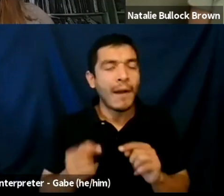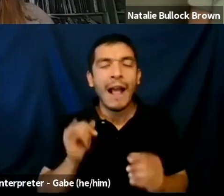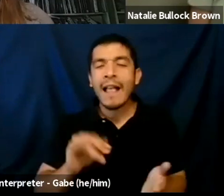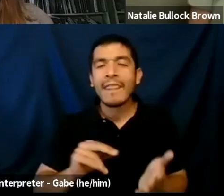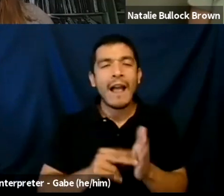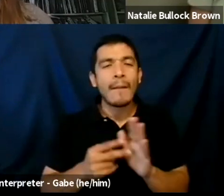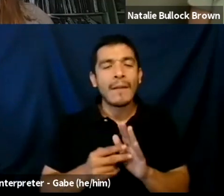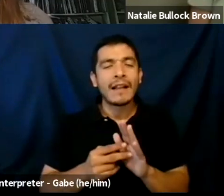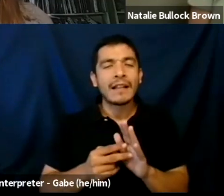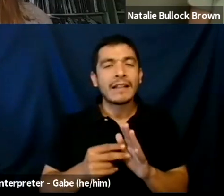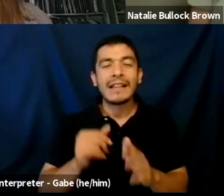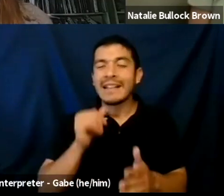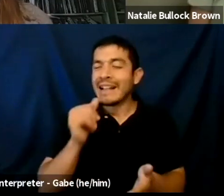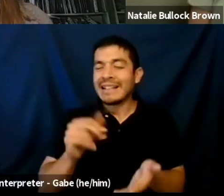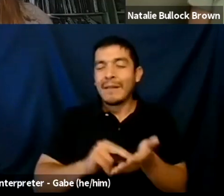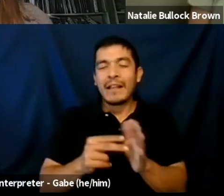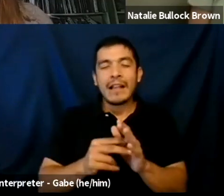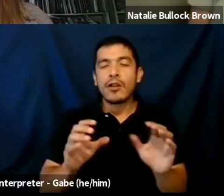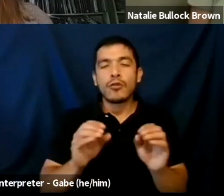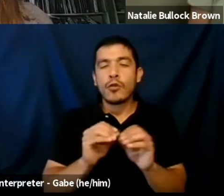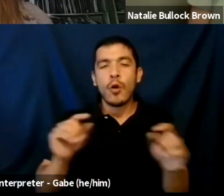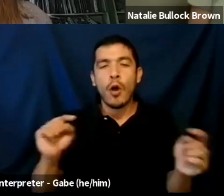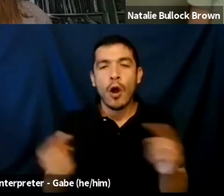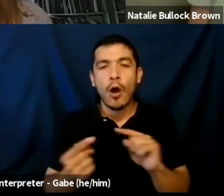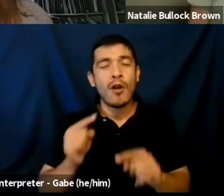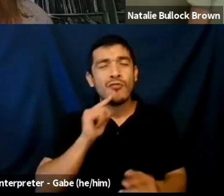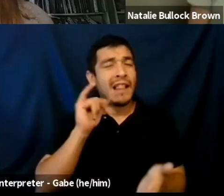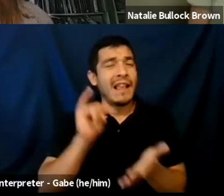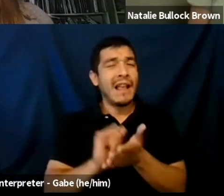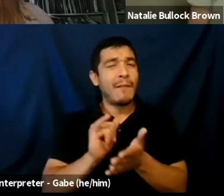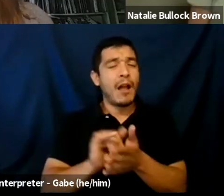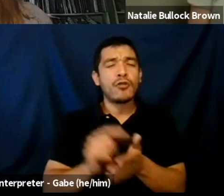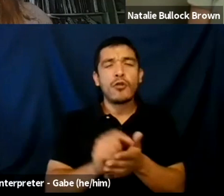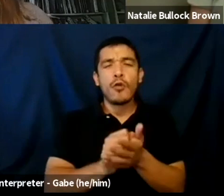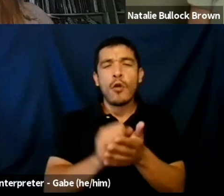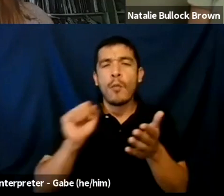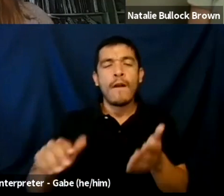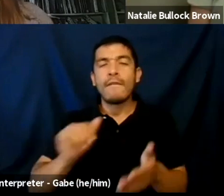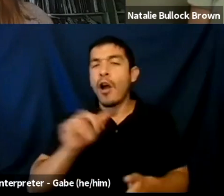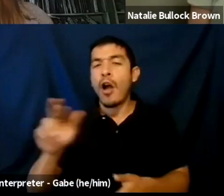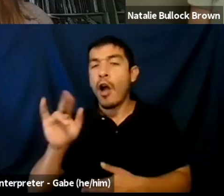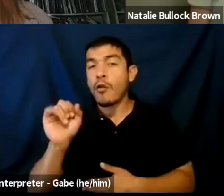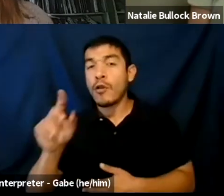It's impossible to remove all risk of harm, but it means do as little harm as possible.